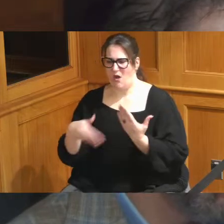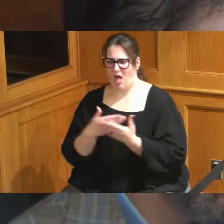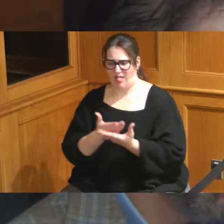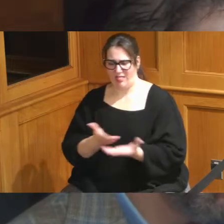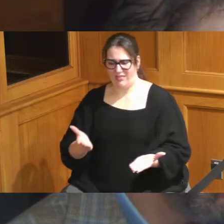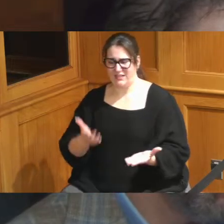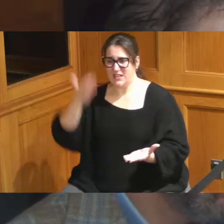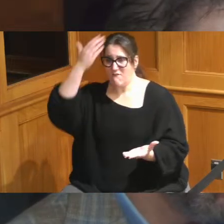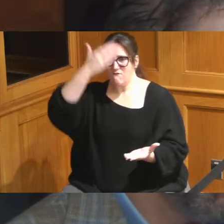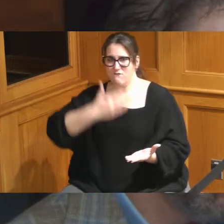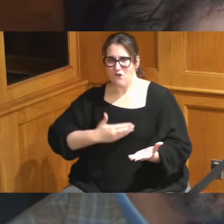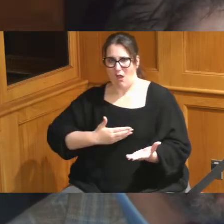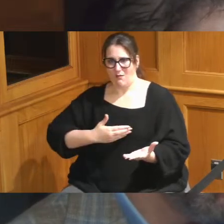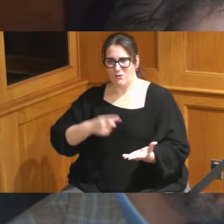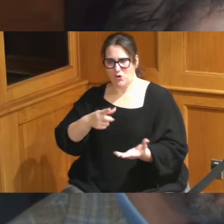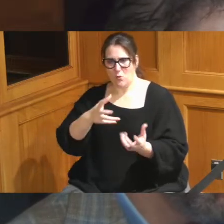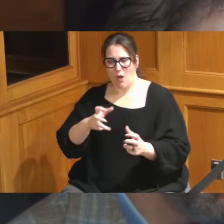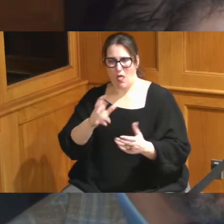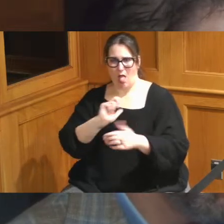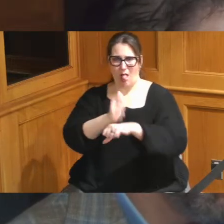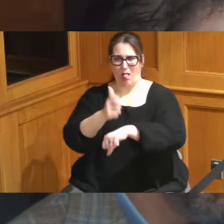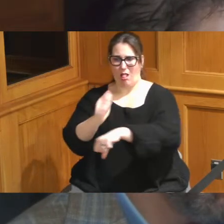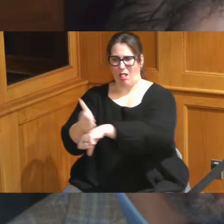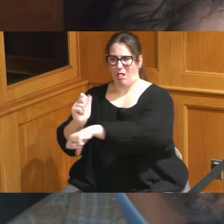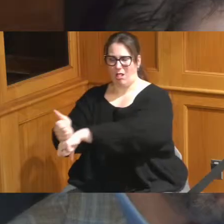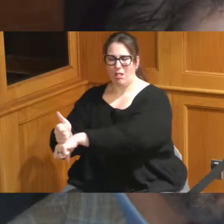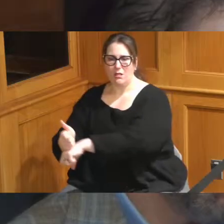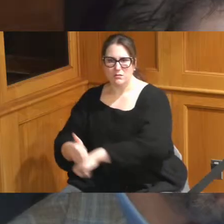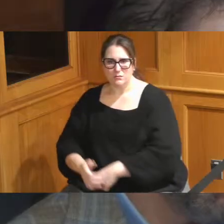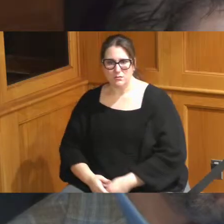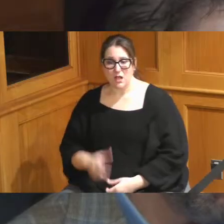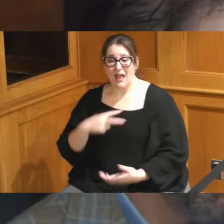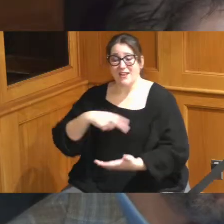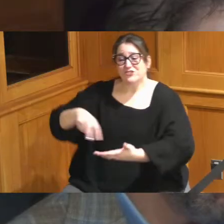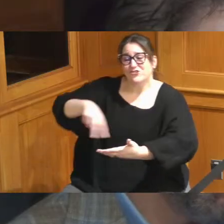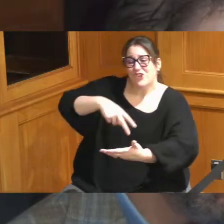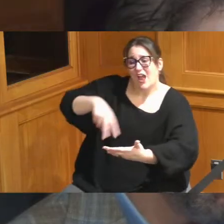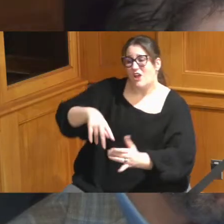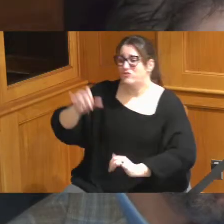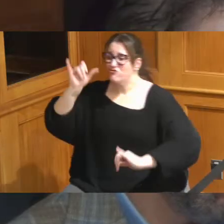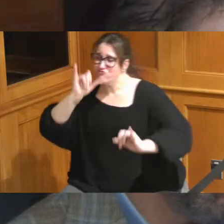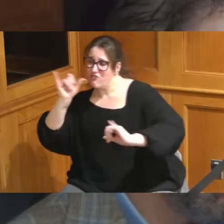front of there and yeah, we want to, you know, we want to dance, we want to get drunk, we want to,